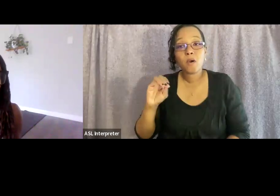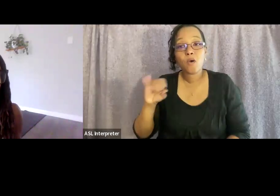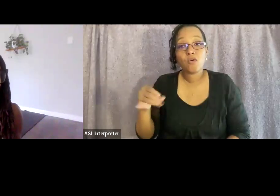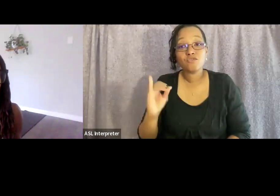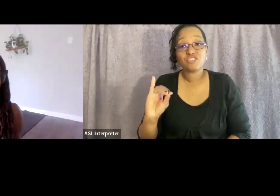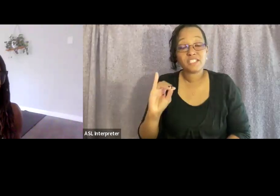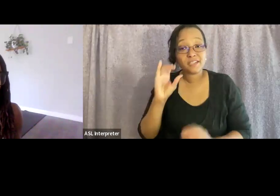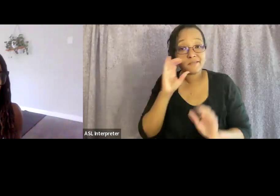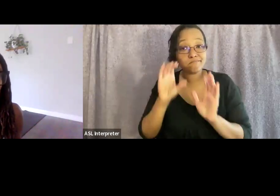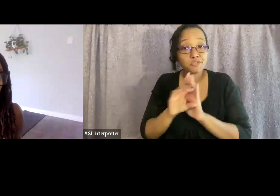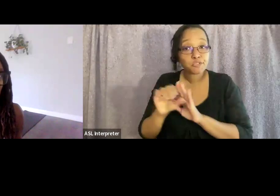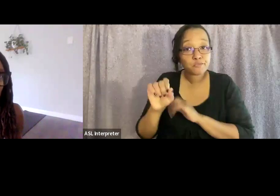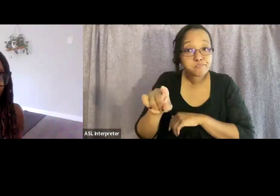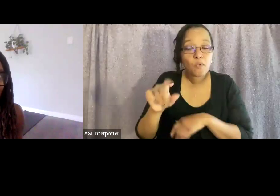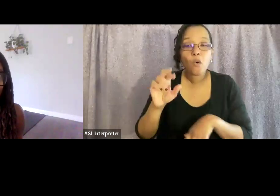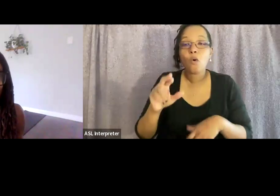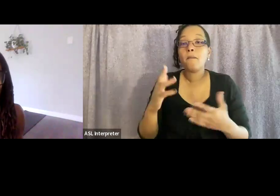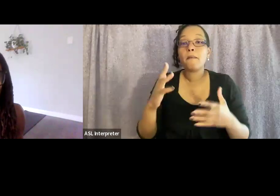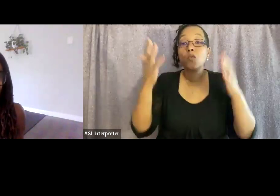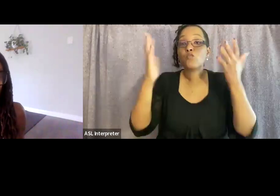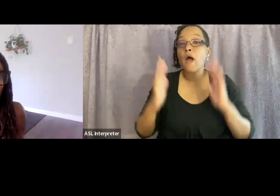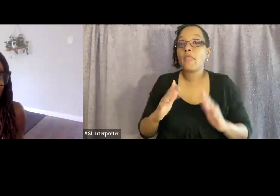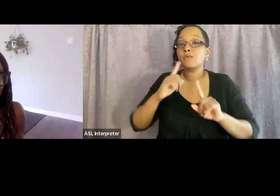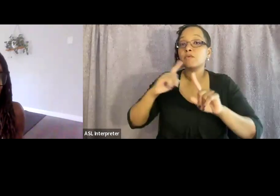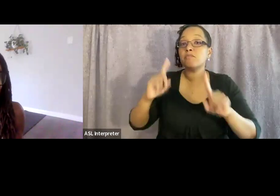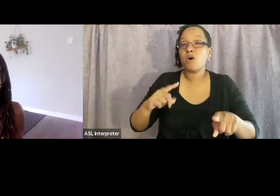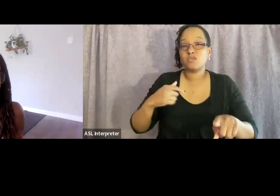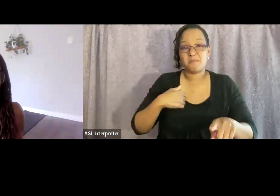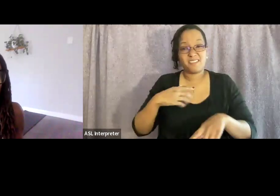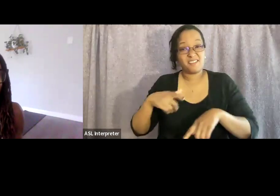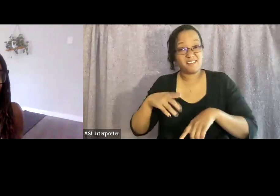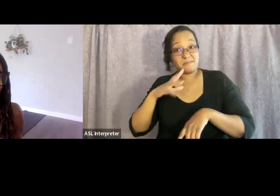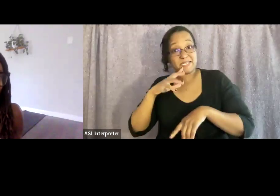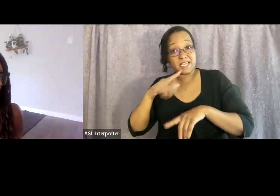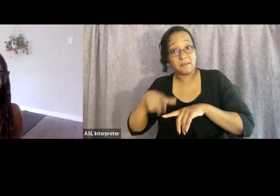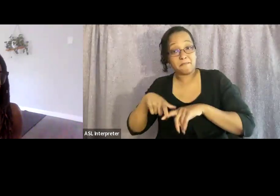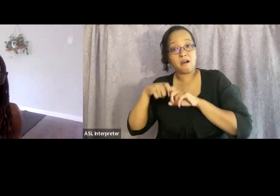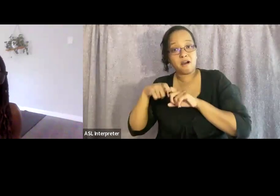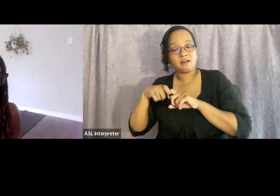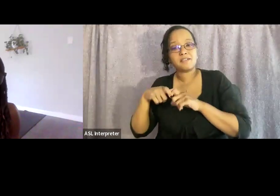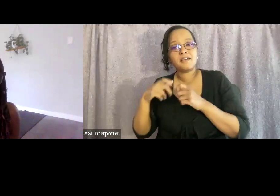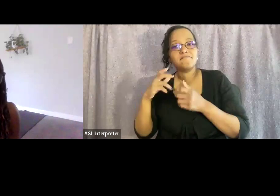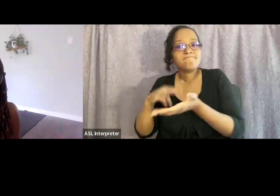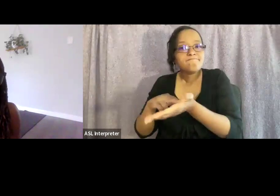So I'm going to pause speaking for a moment, and I'd love to see what's landing, or present for people in this moment.